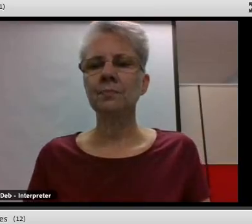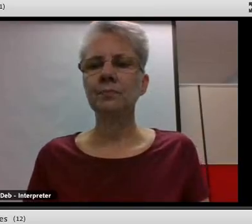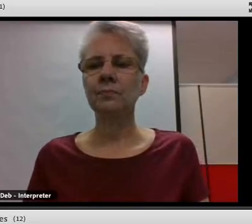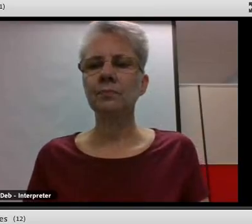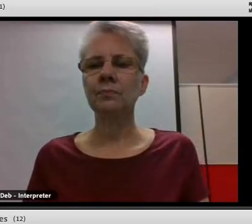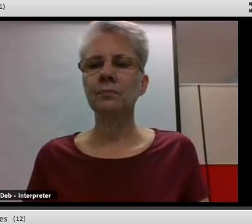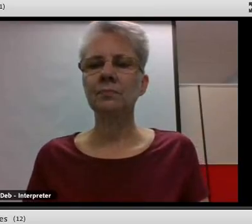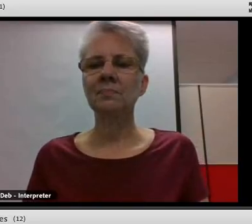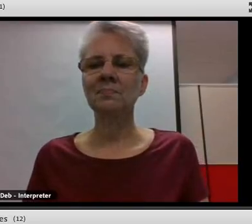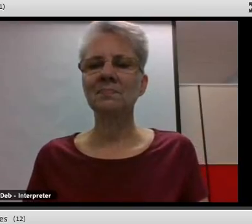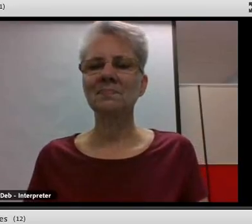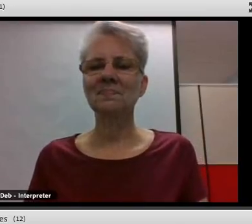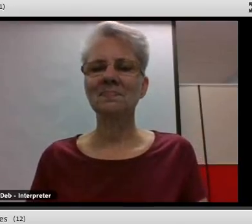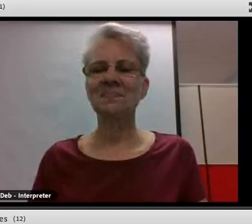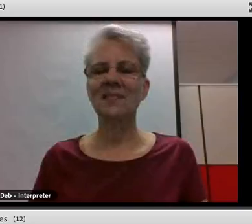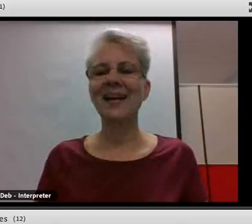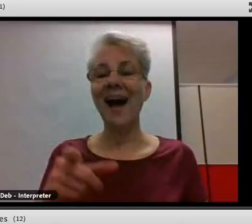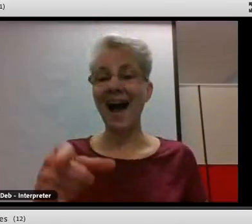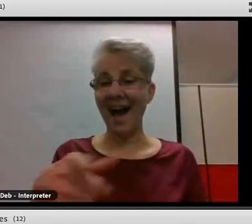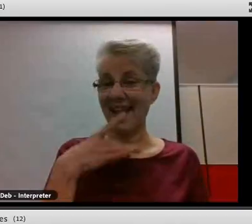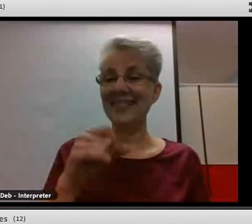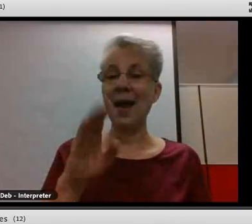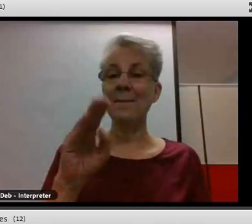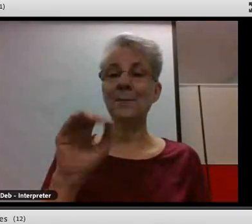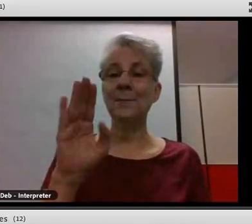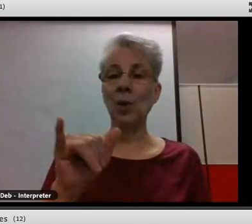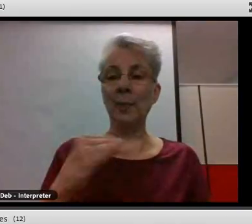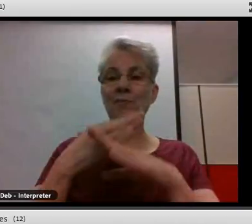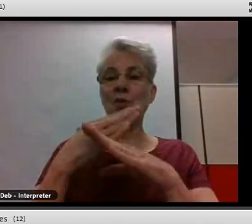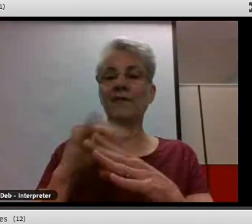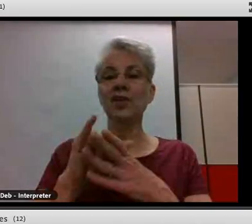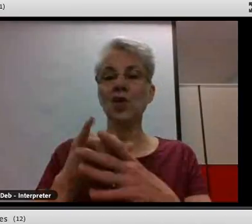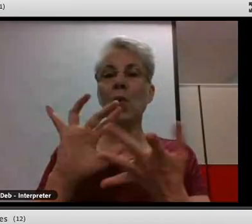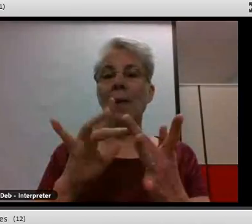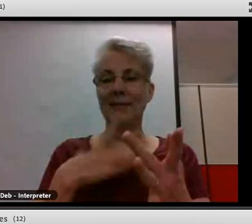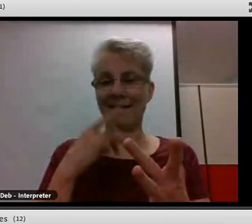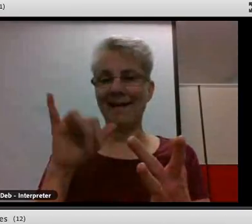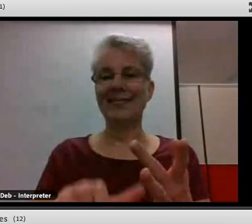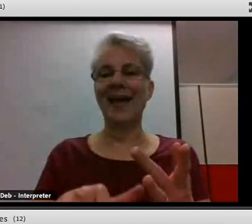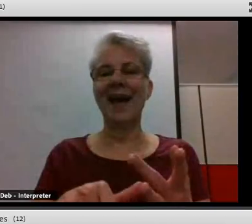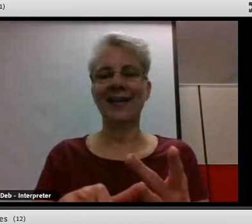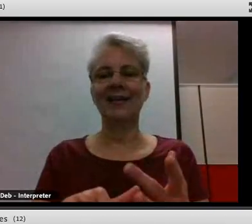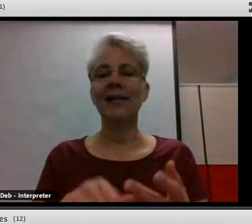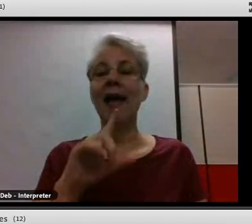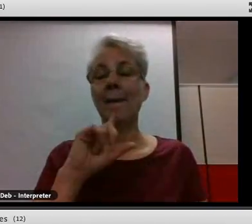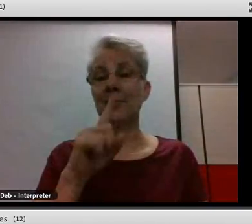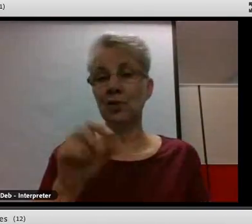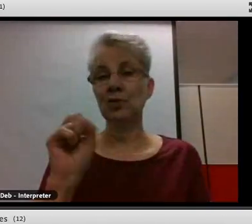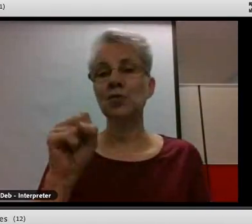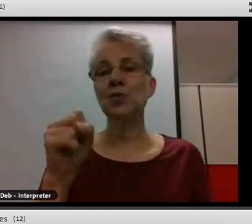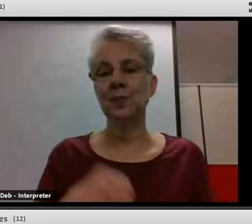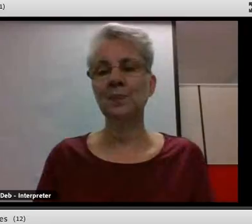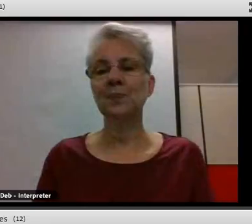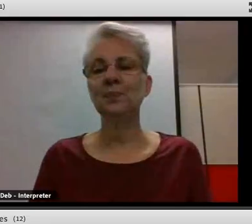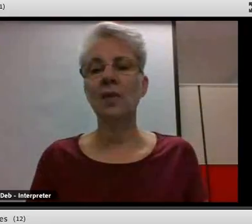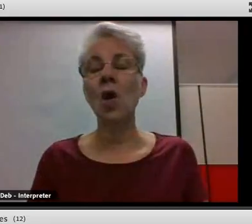You can actually go to your county. I think it's American Fact Finder. I might mention it later. May be getting ahead of myself.